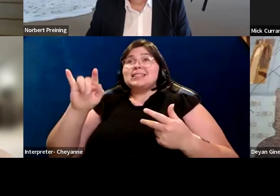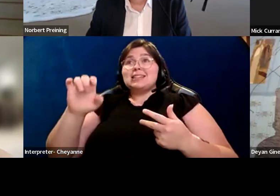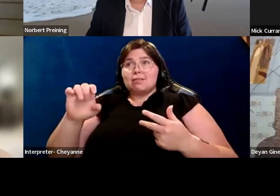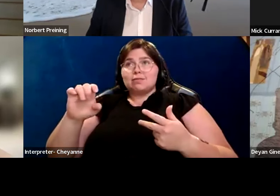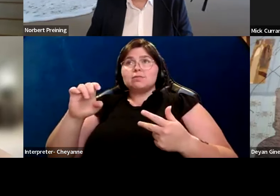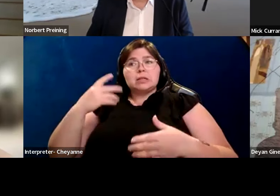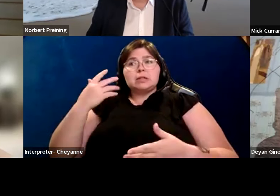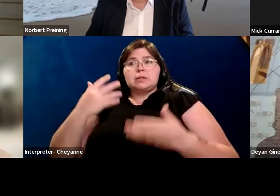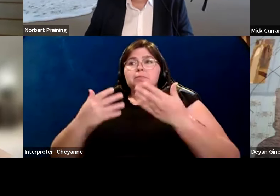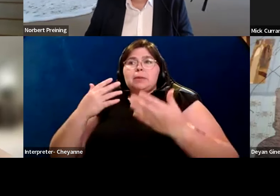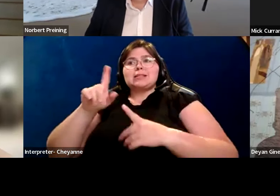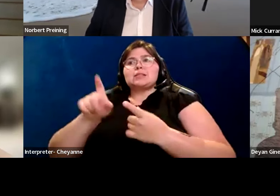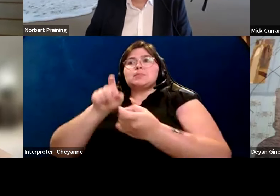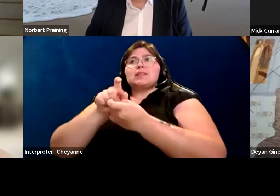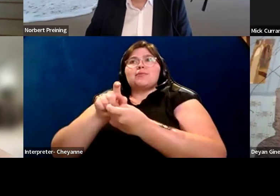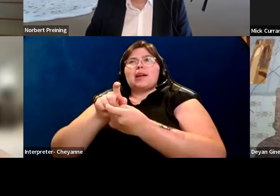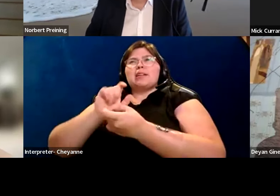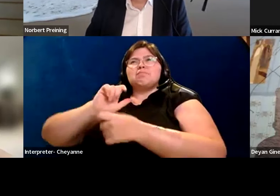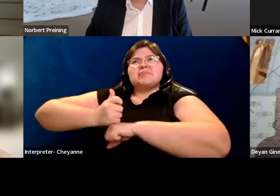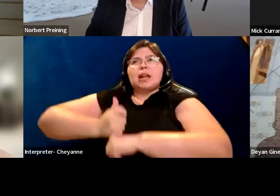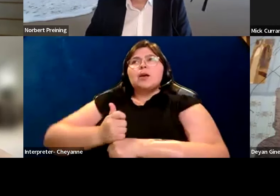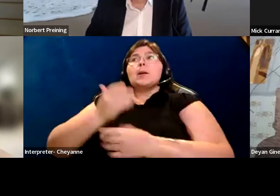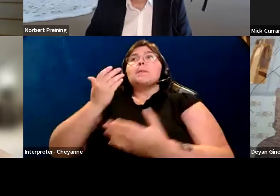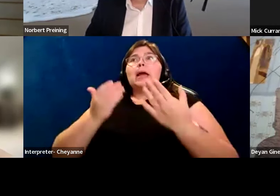that limits the amount of fast-moving information